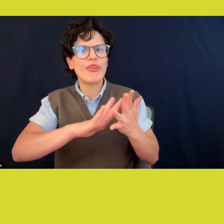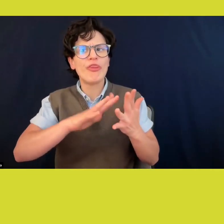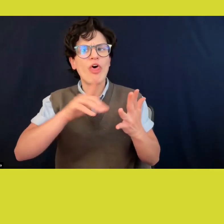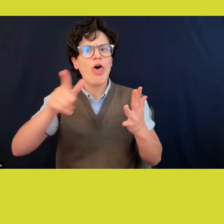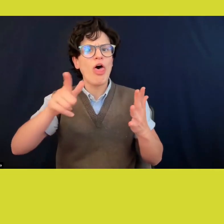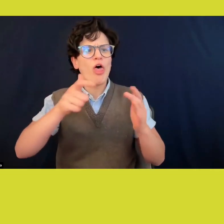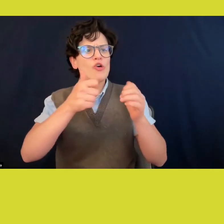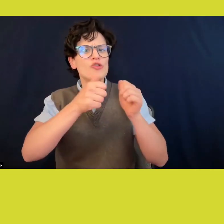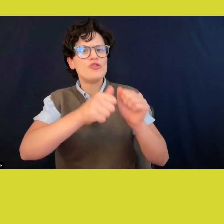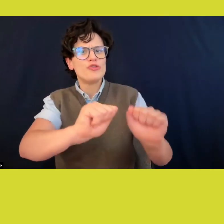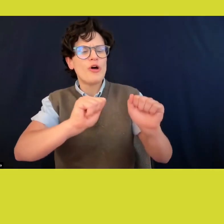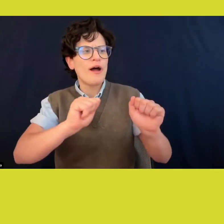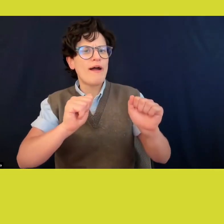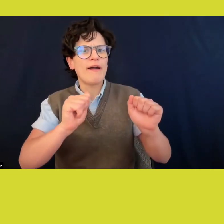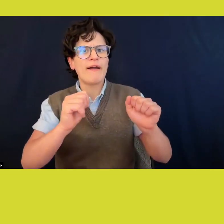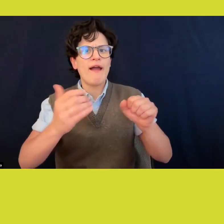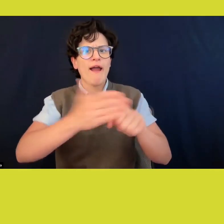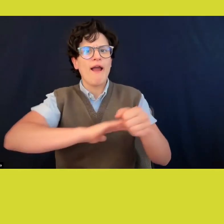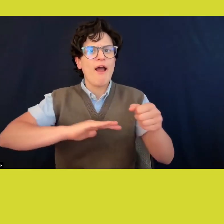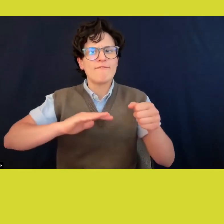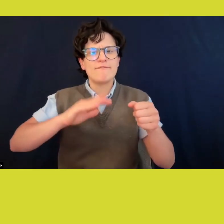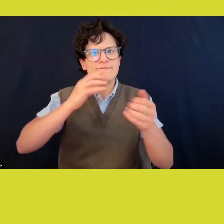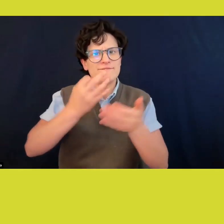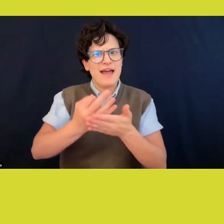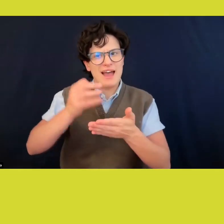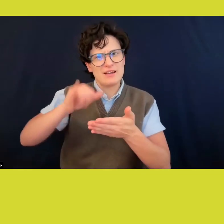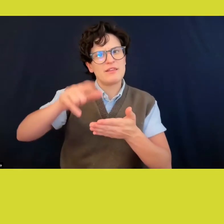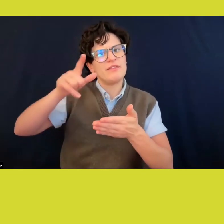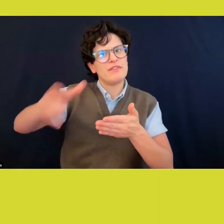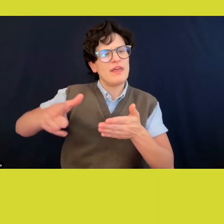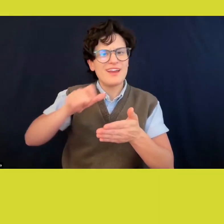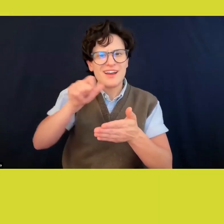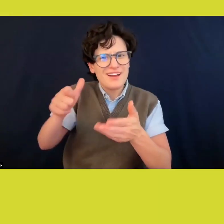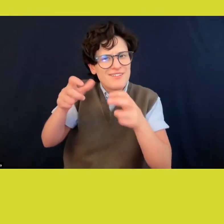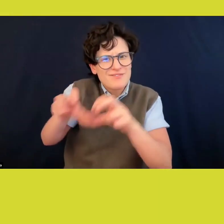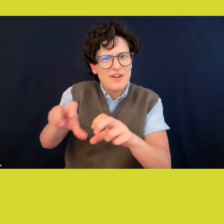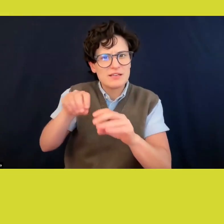permanent housing. We have made significant policy errors